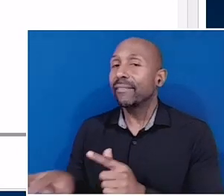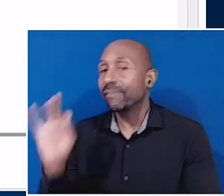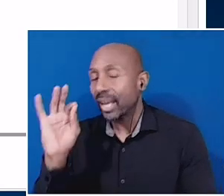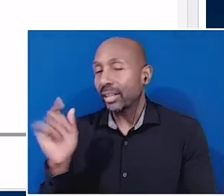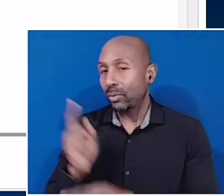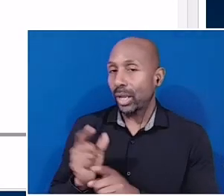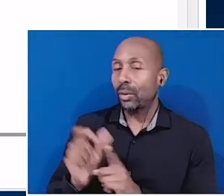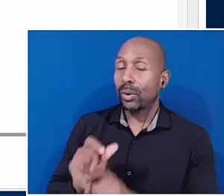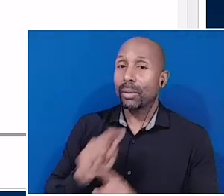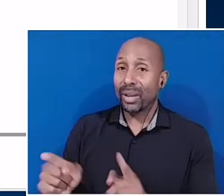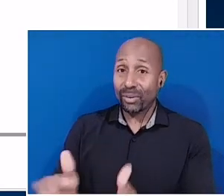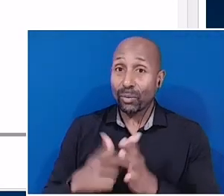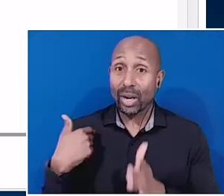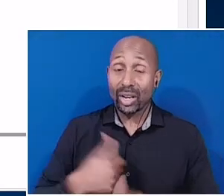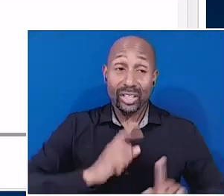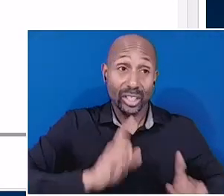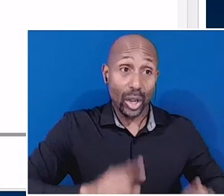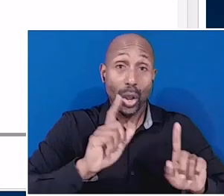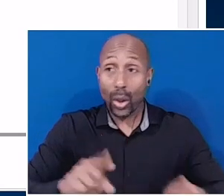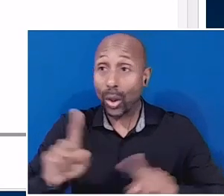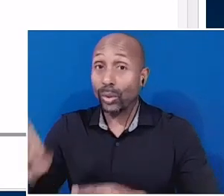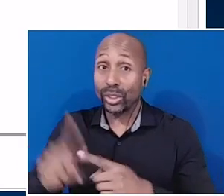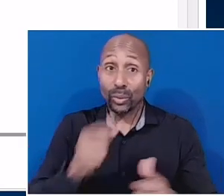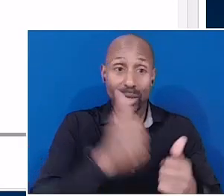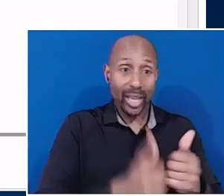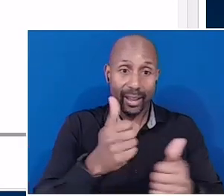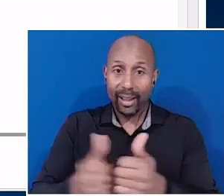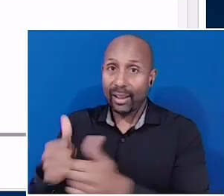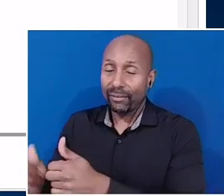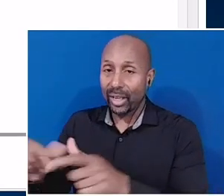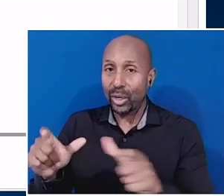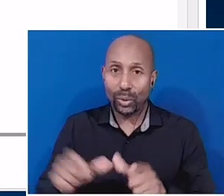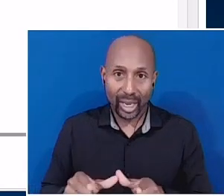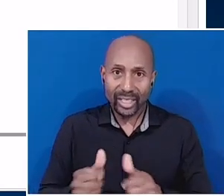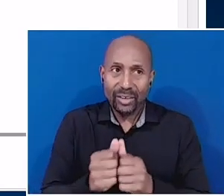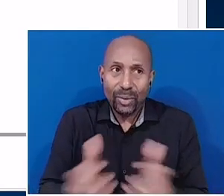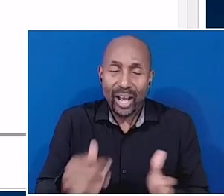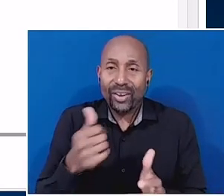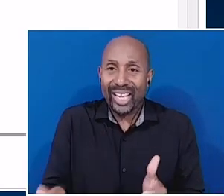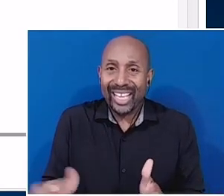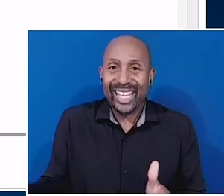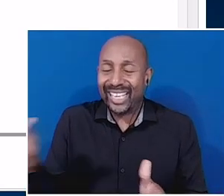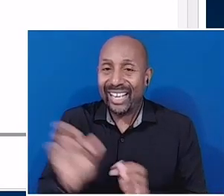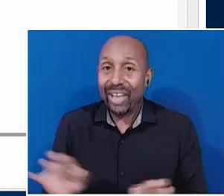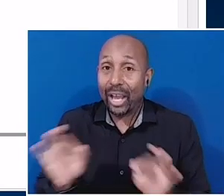where there is no sense of value, and the institution is performing well, is just